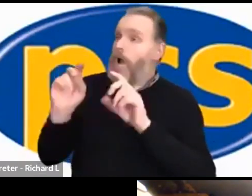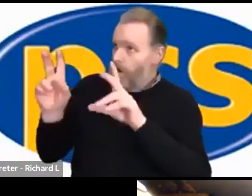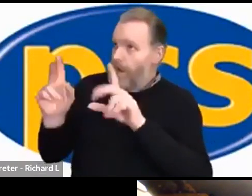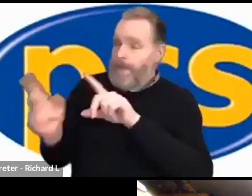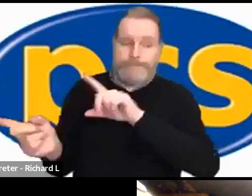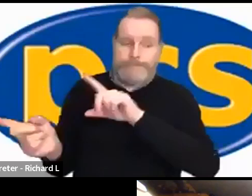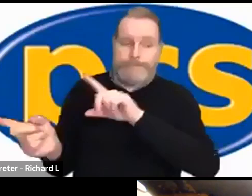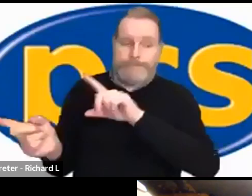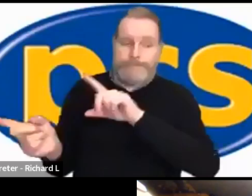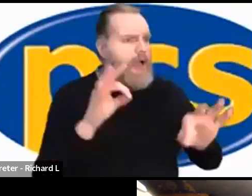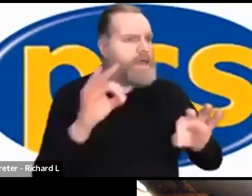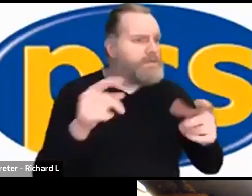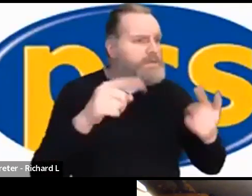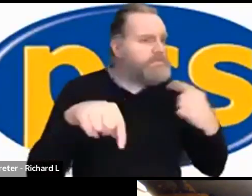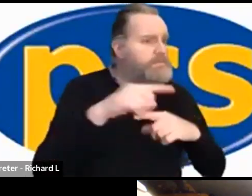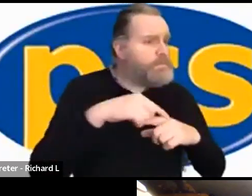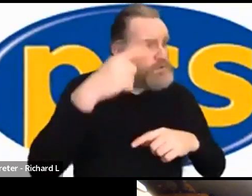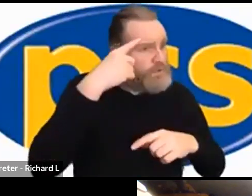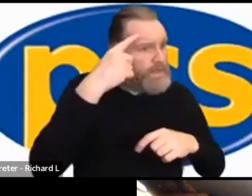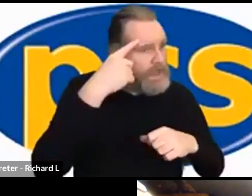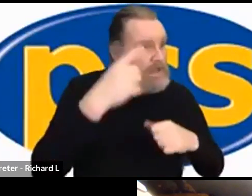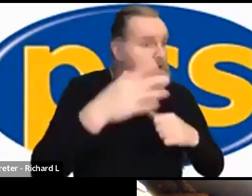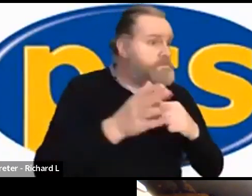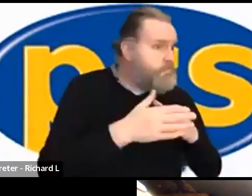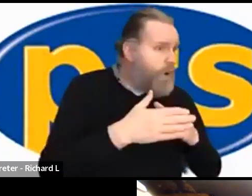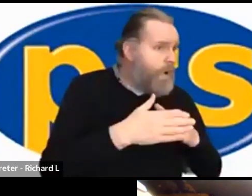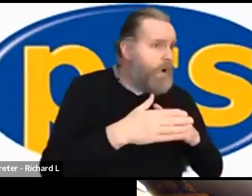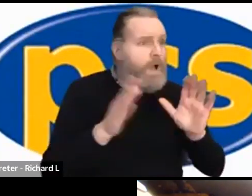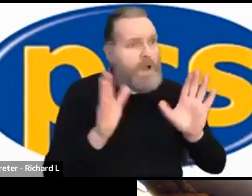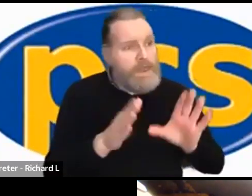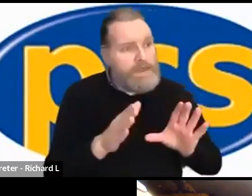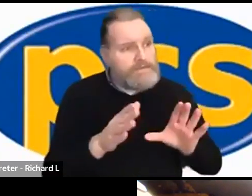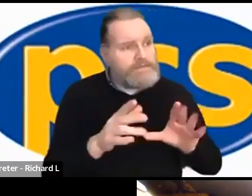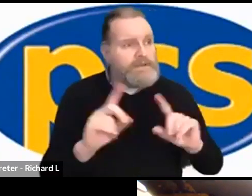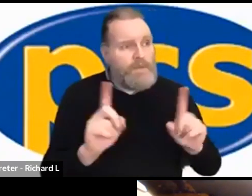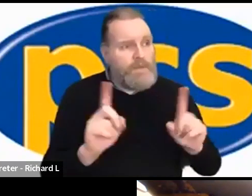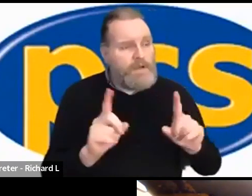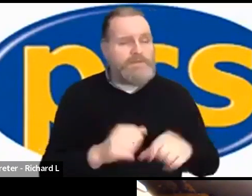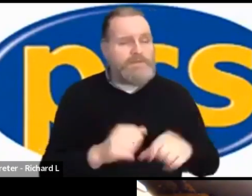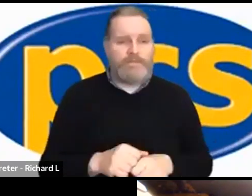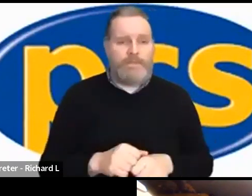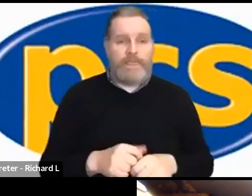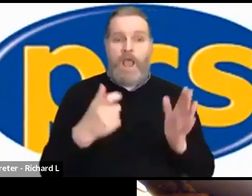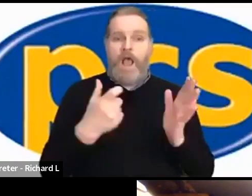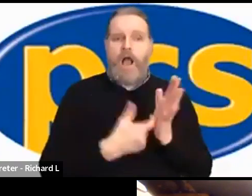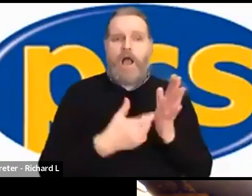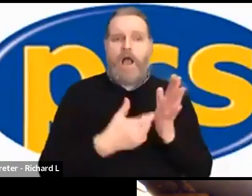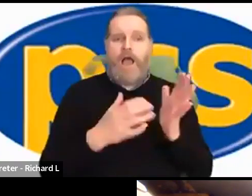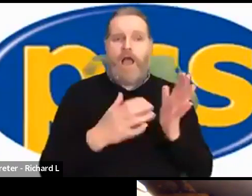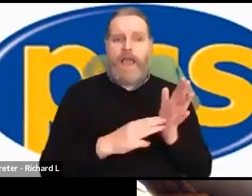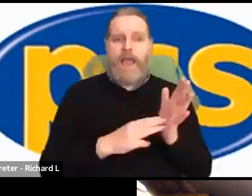that again? that be something that we do more regularly regularly and Gavin is right to point out the Rmp. Rmt.